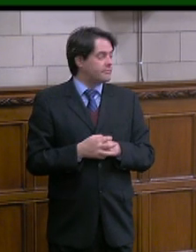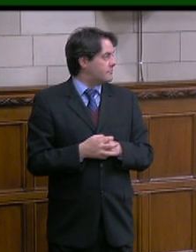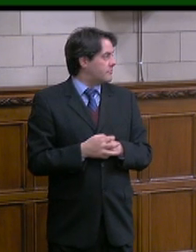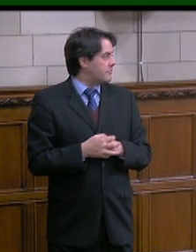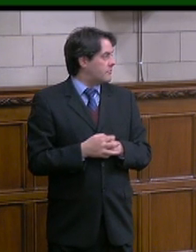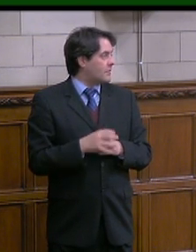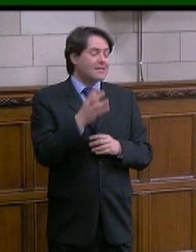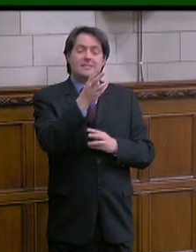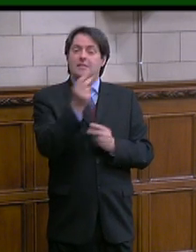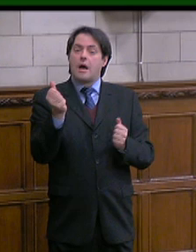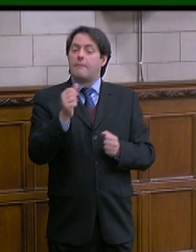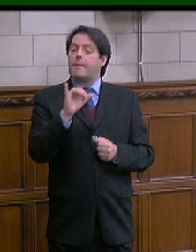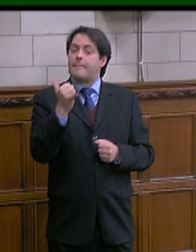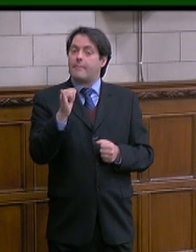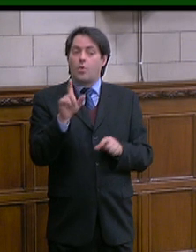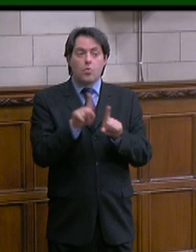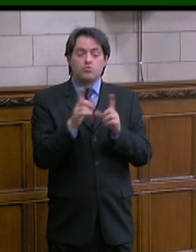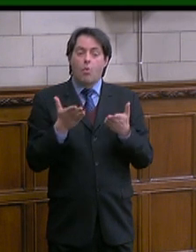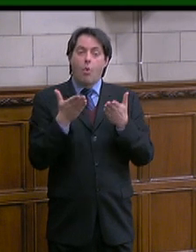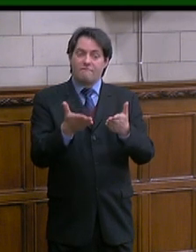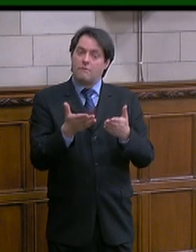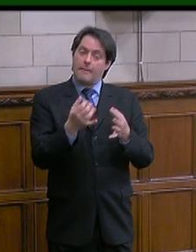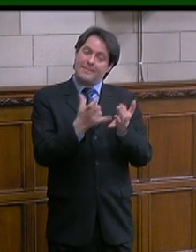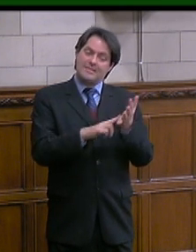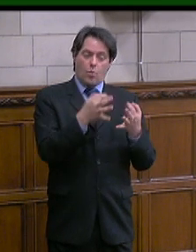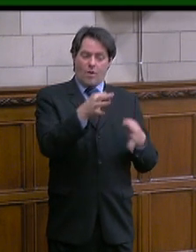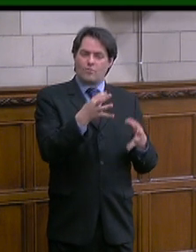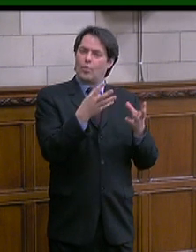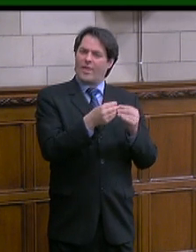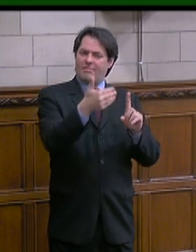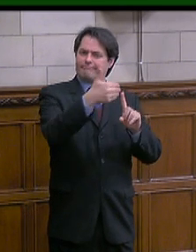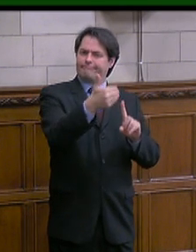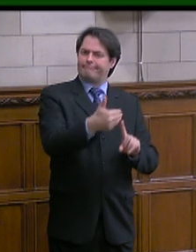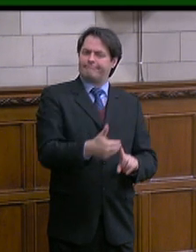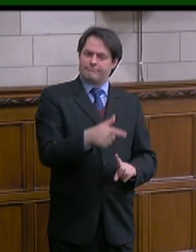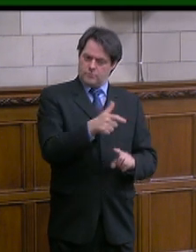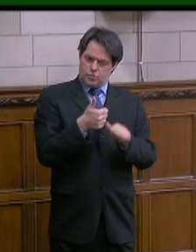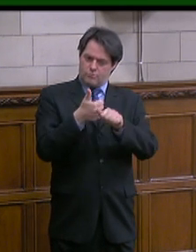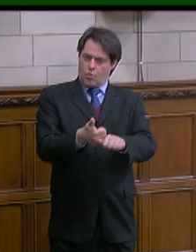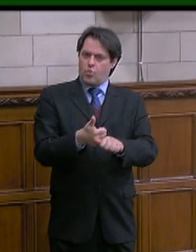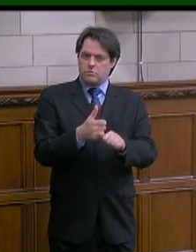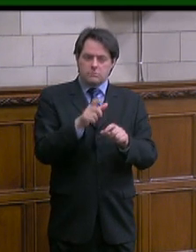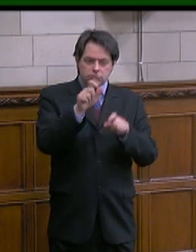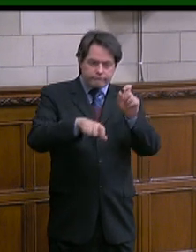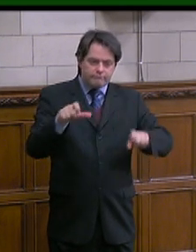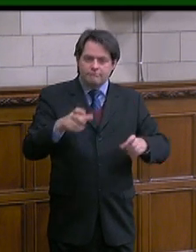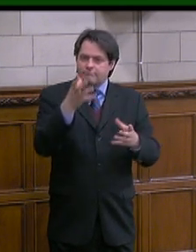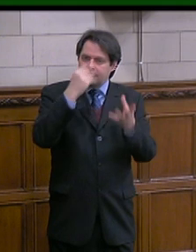Some may also offer accredited BSL qualifications to support pupils’ achievements in the language.